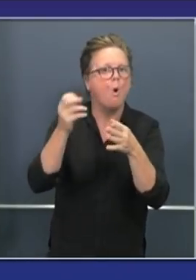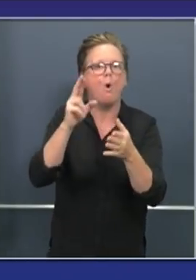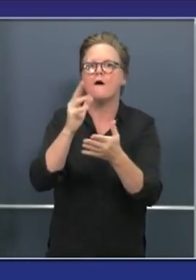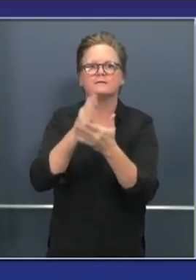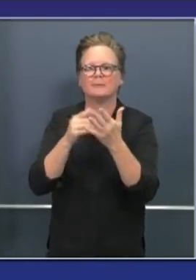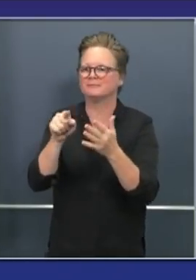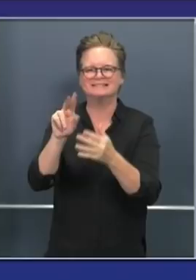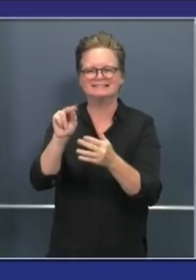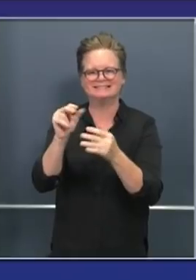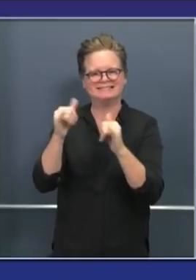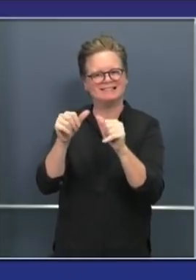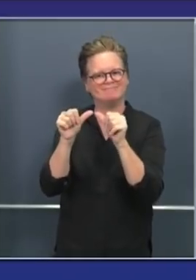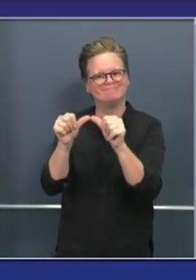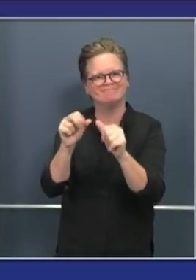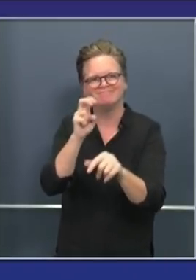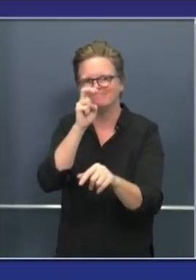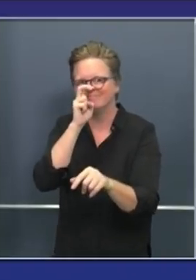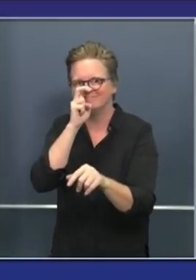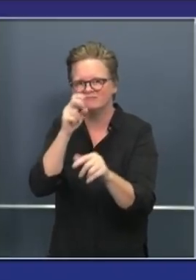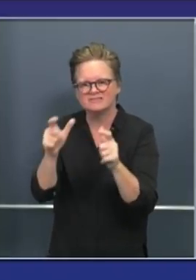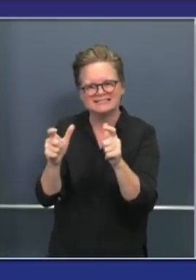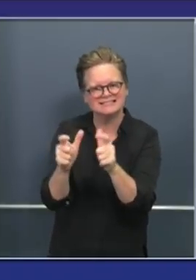NEEDED TO ENSURE WE GET THINGS